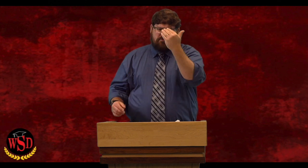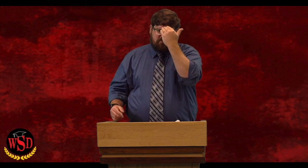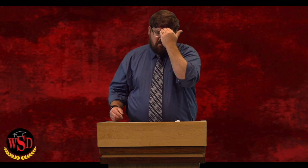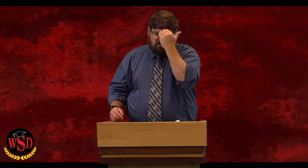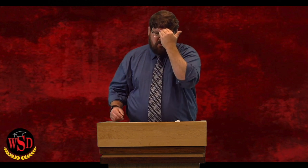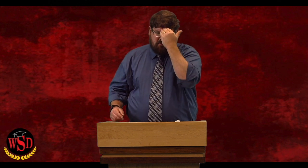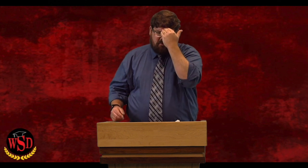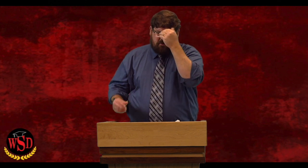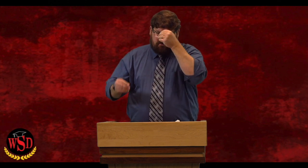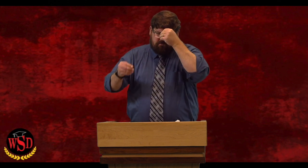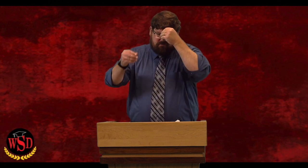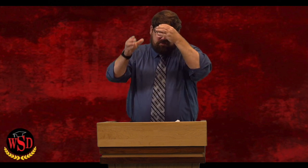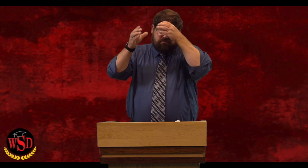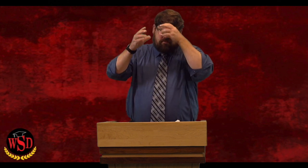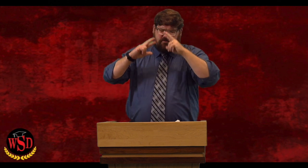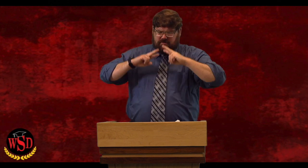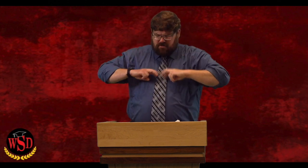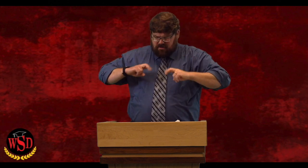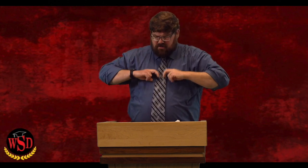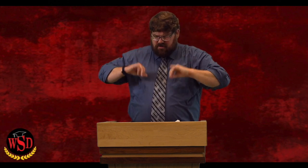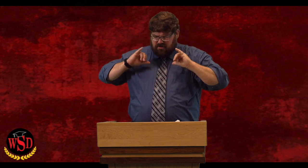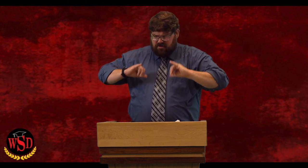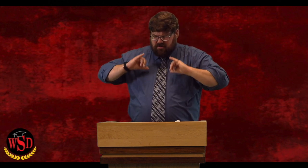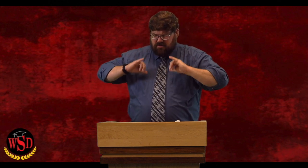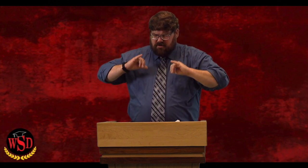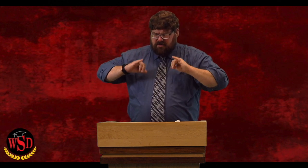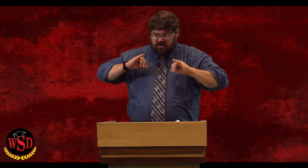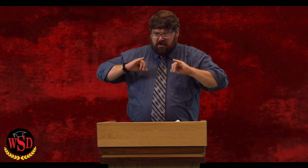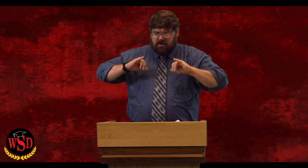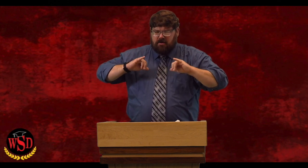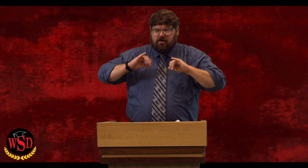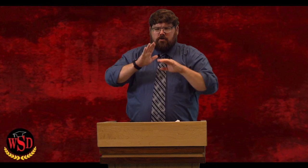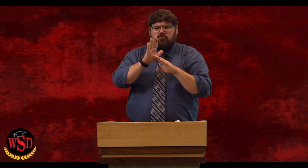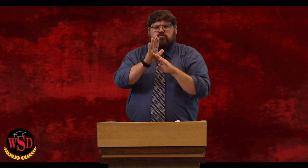You have to look inside of yourself to know yourself.